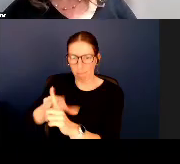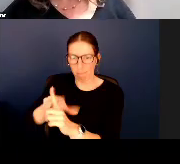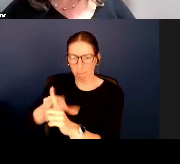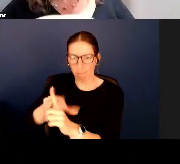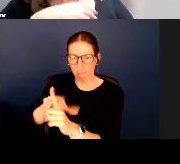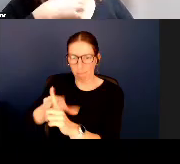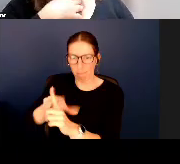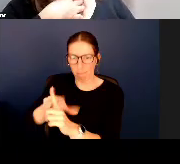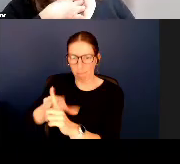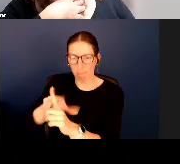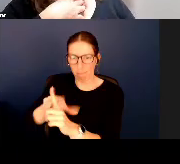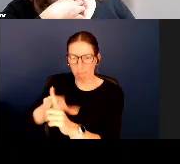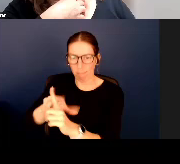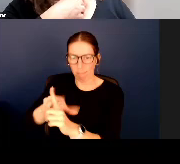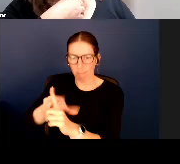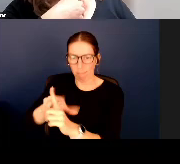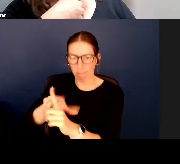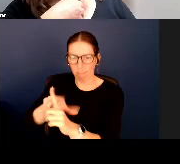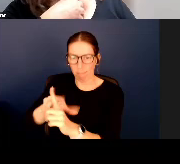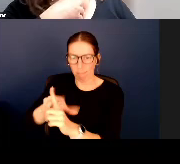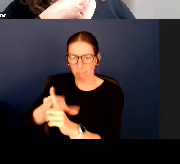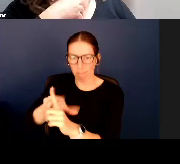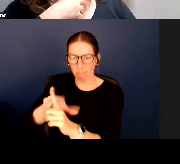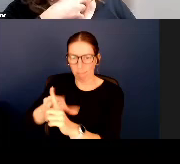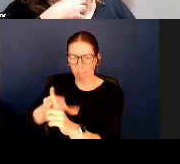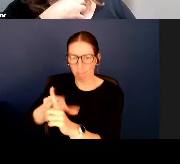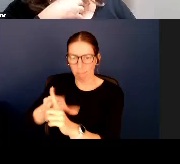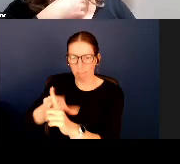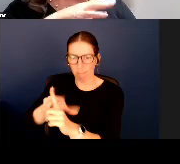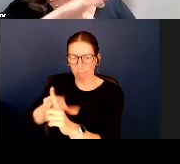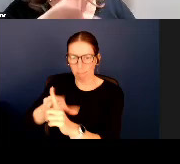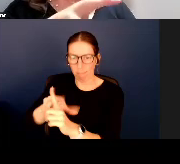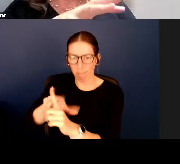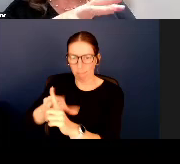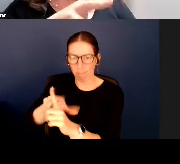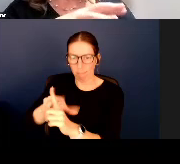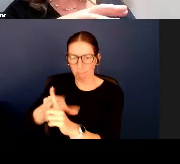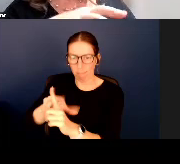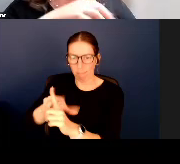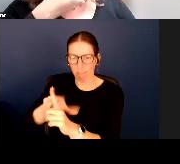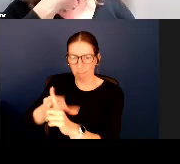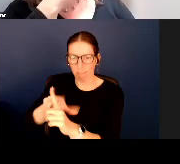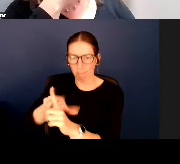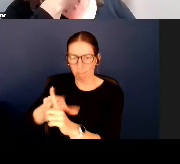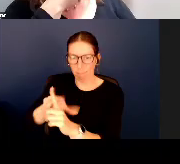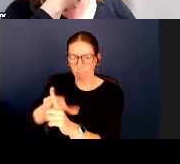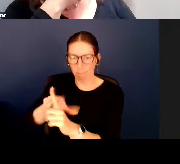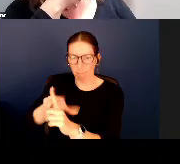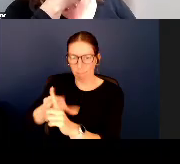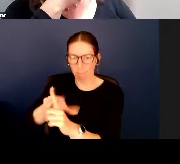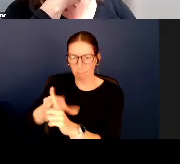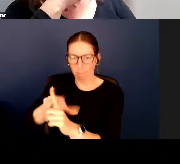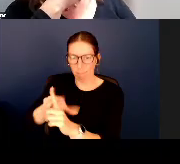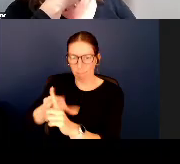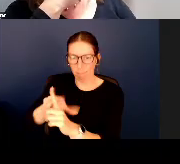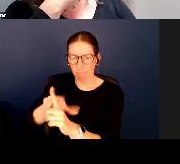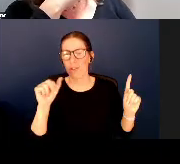the information, it was pretty easy. We got a lot of help from our partner Grandview Kids. Um it was